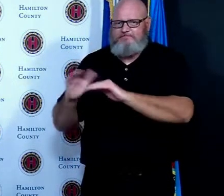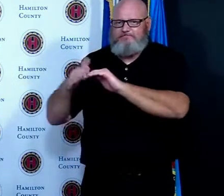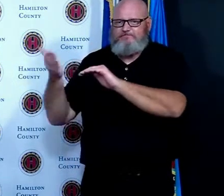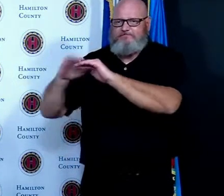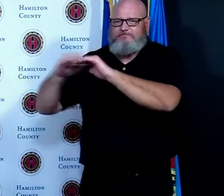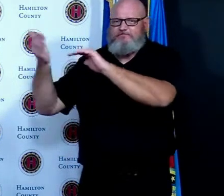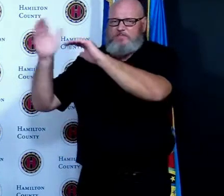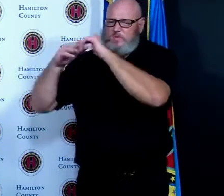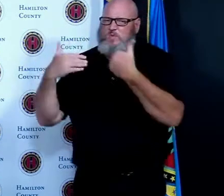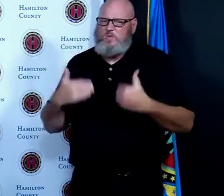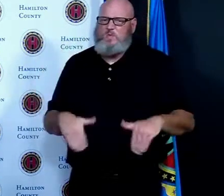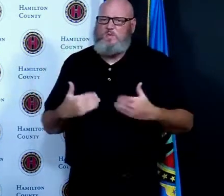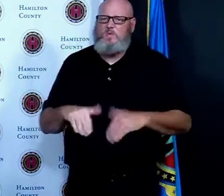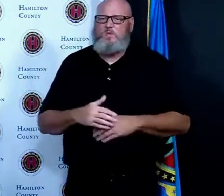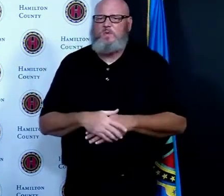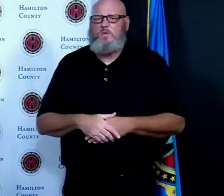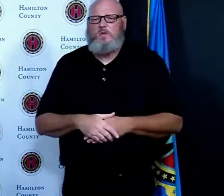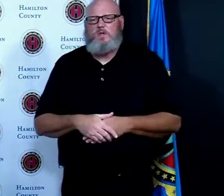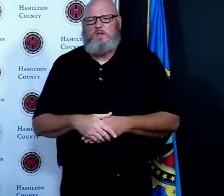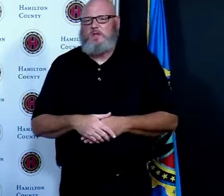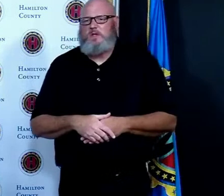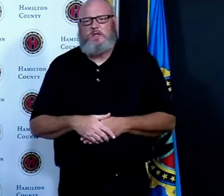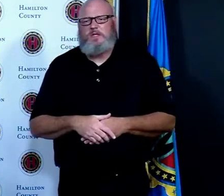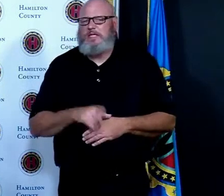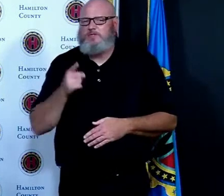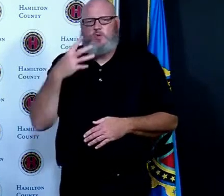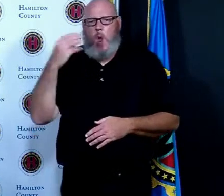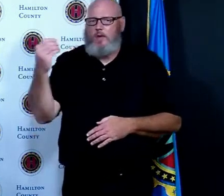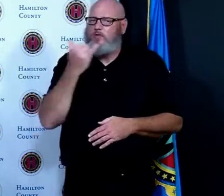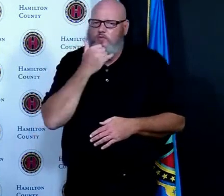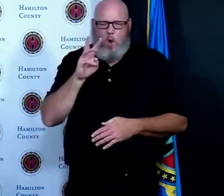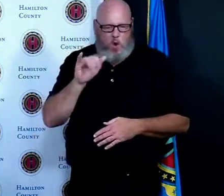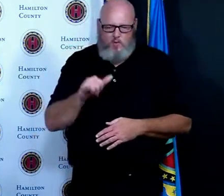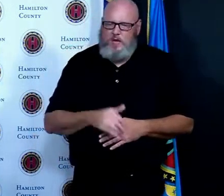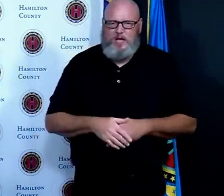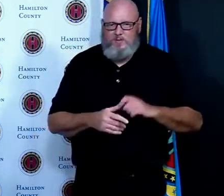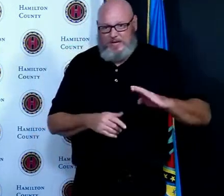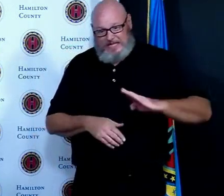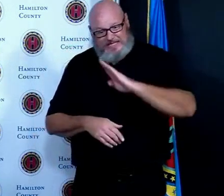I react to personally is that we've learned a lot and we've learned that some very simple